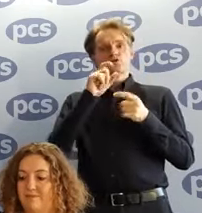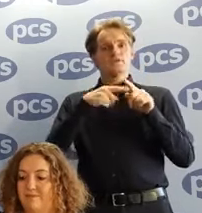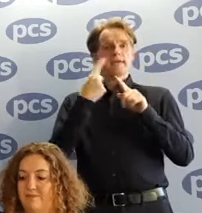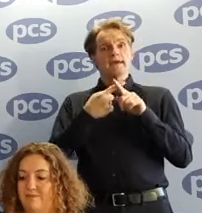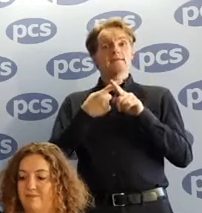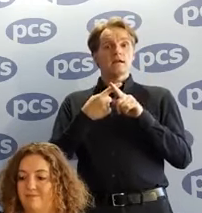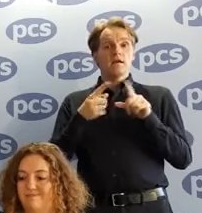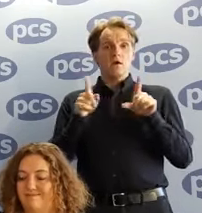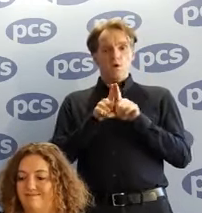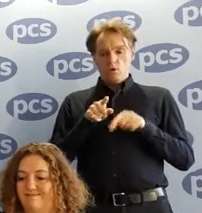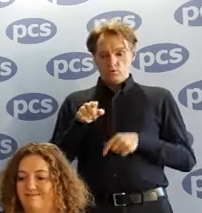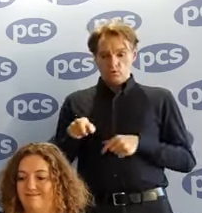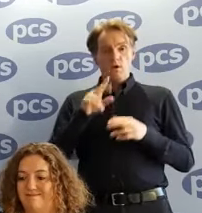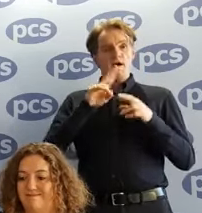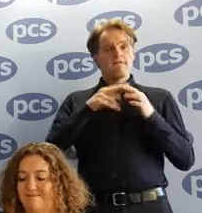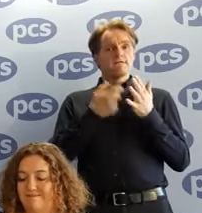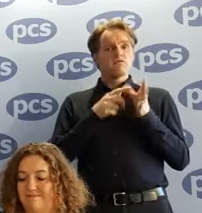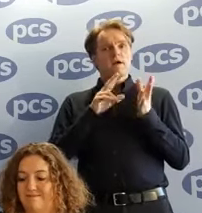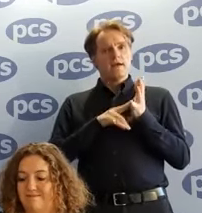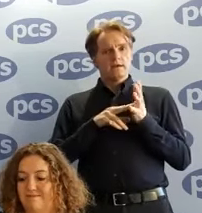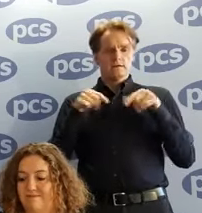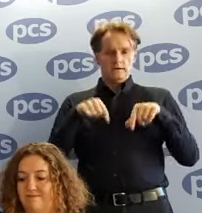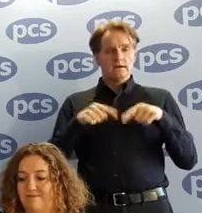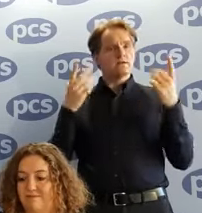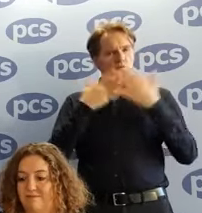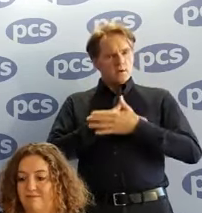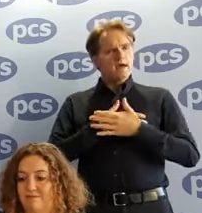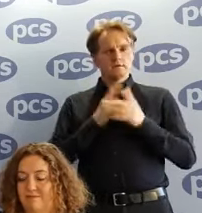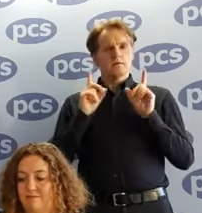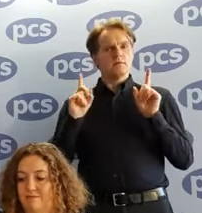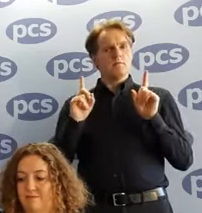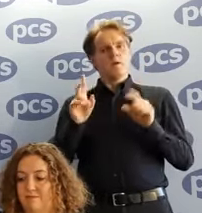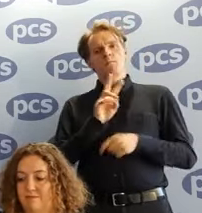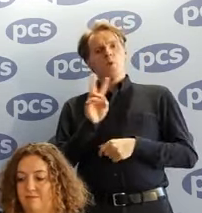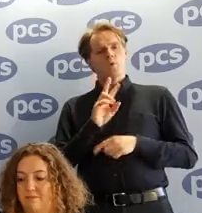president is also here with us tonight, and Fran, later on in the Facebook live